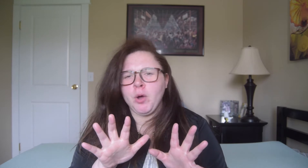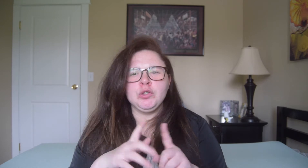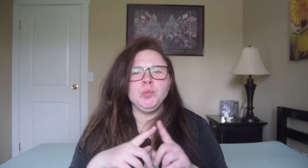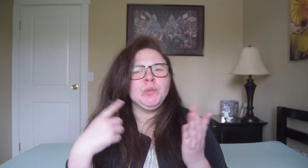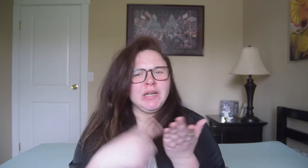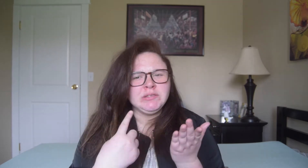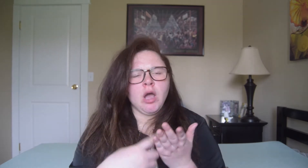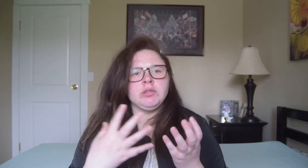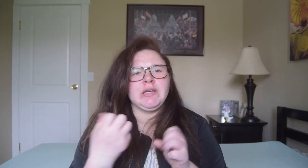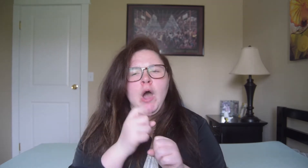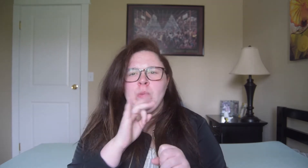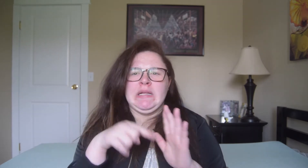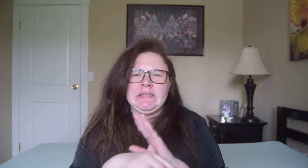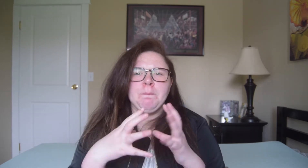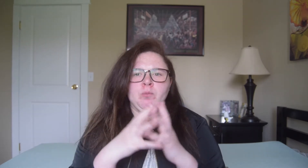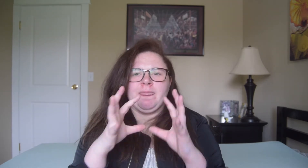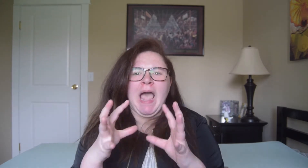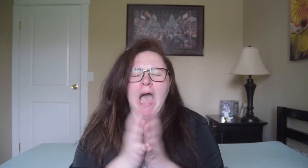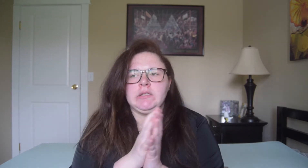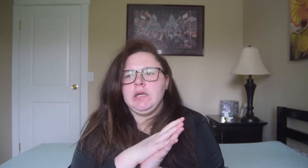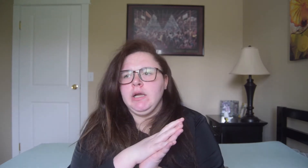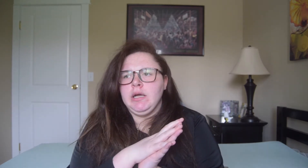I'm going to discuss that, get really in depth with that